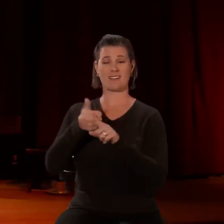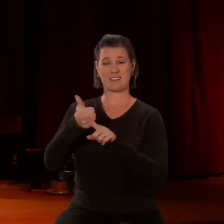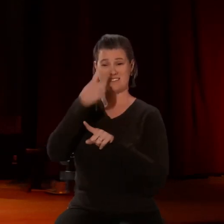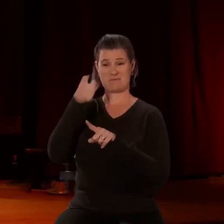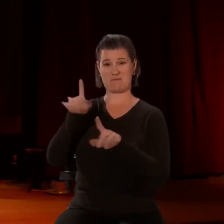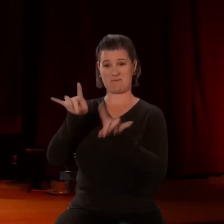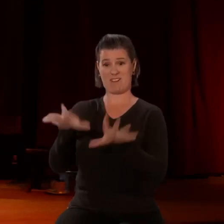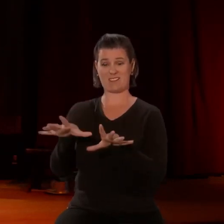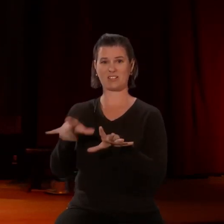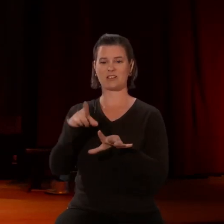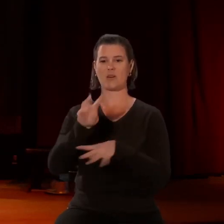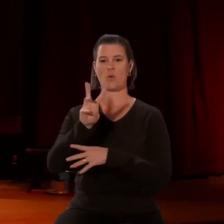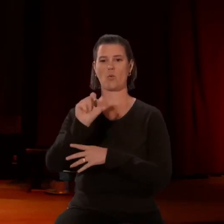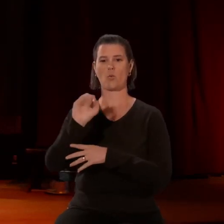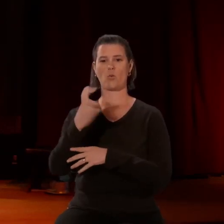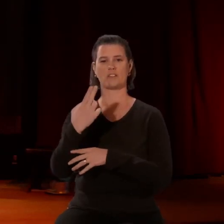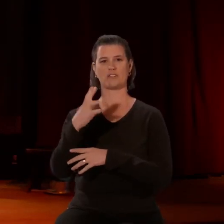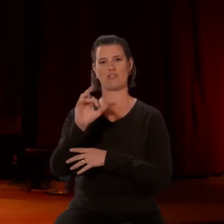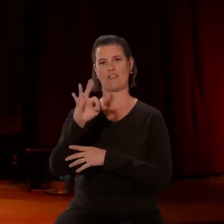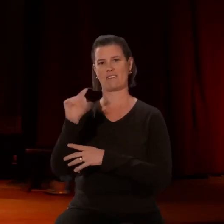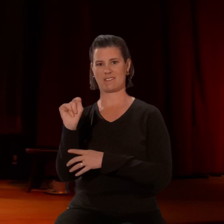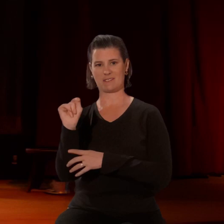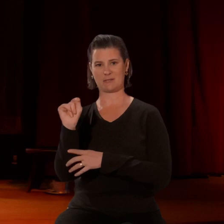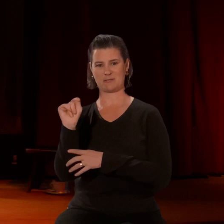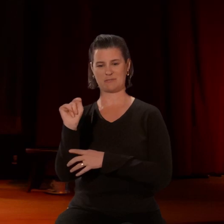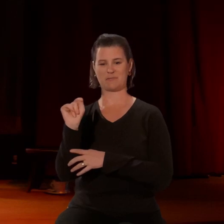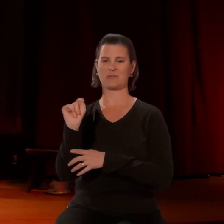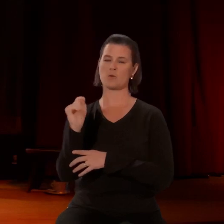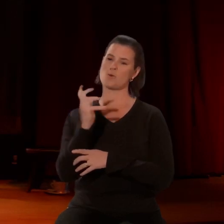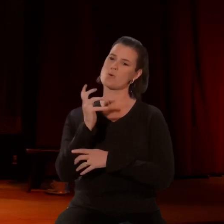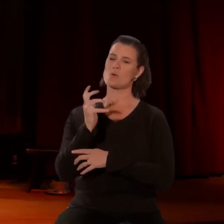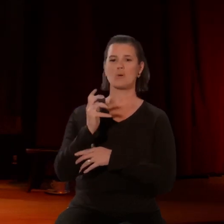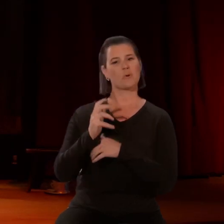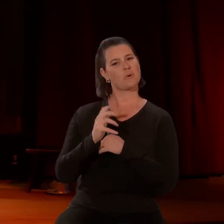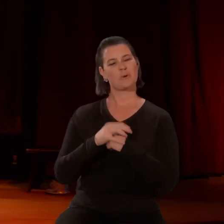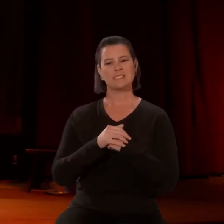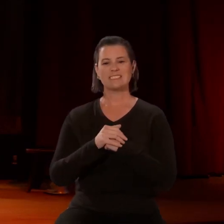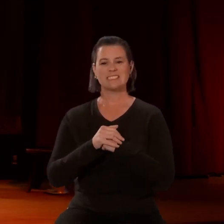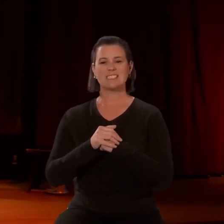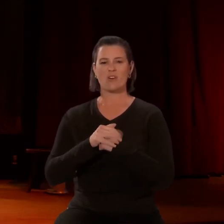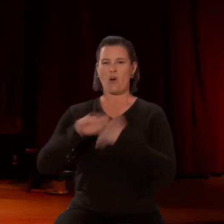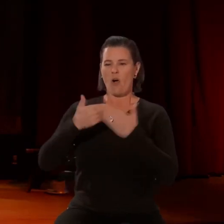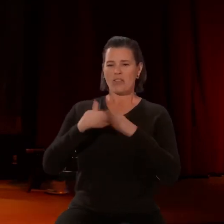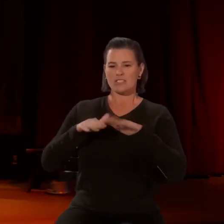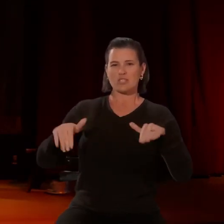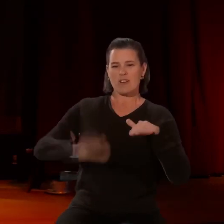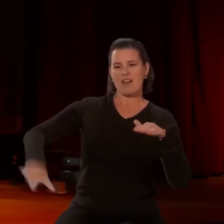a book of Witchcraft. Odd fellow, that one. Now, all the children of the town used to make fun of him